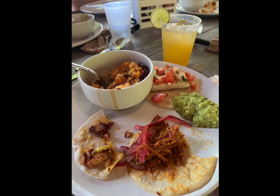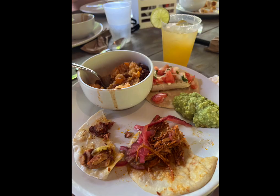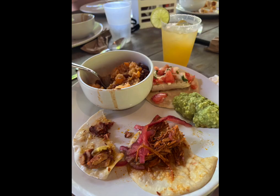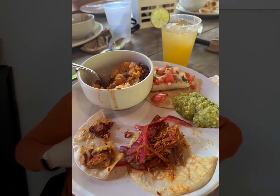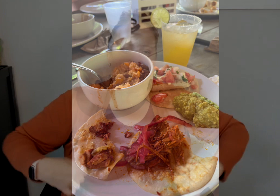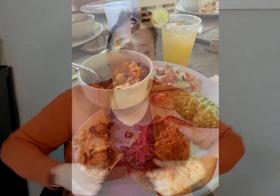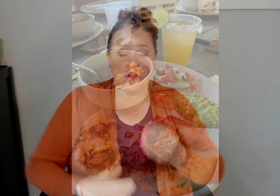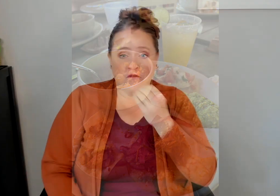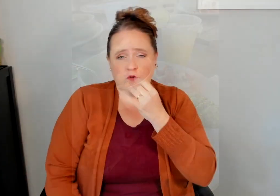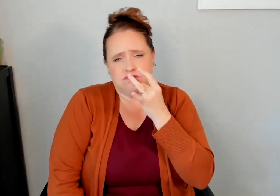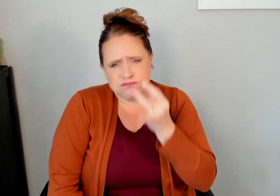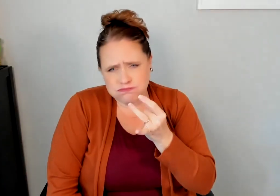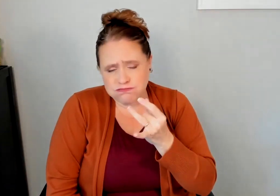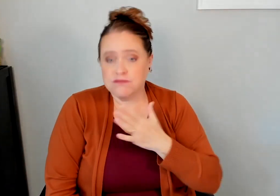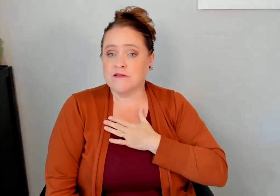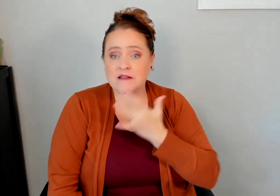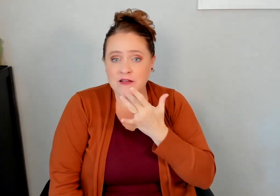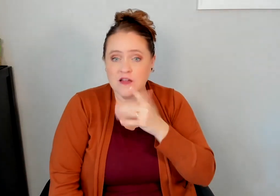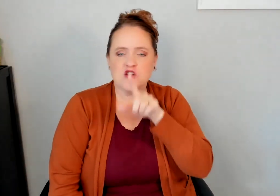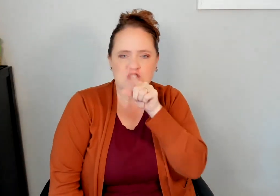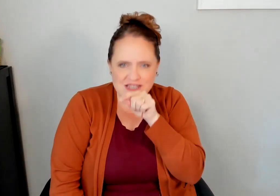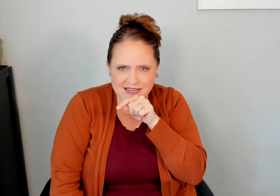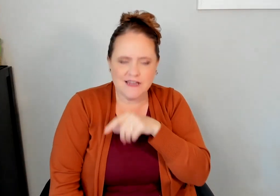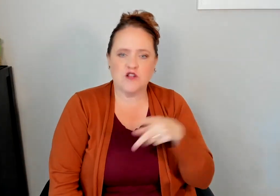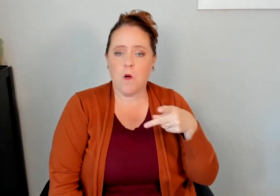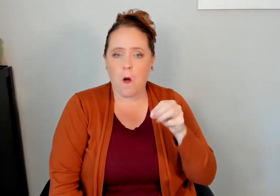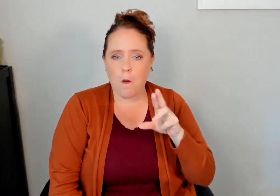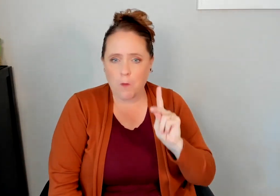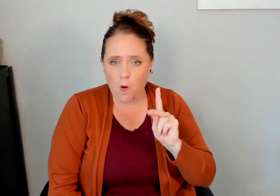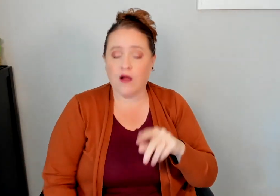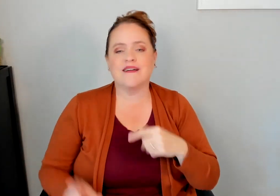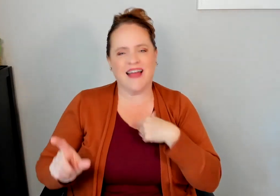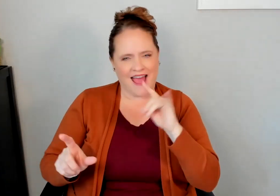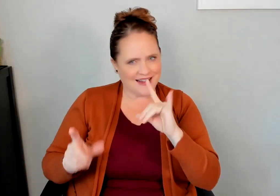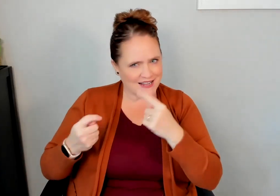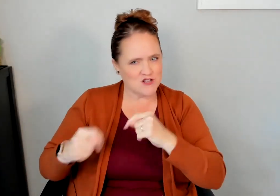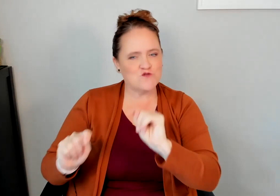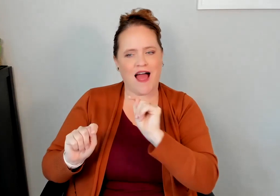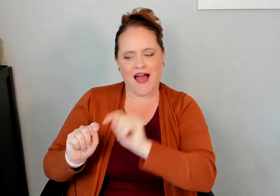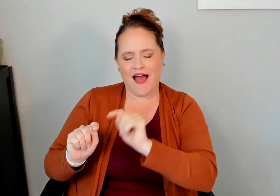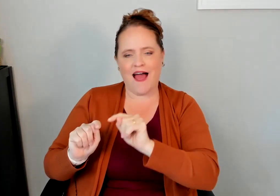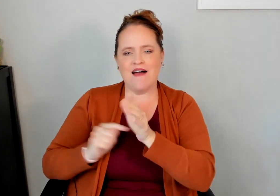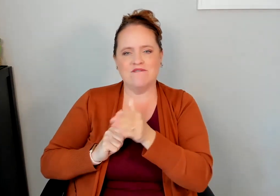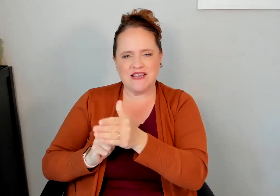the food was very good i liked the chicken and pork i tried a fermented fish